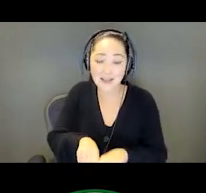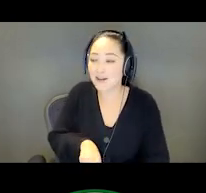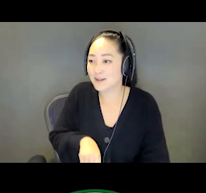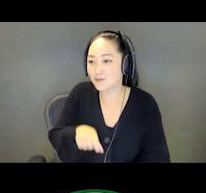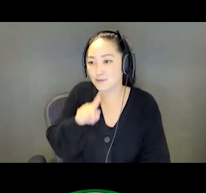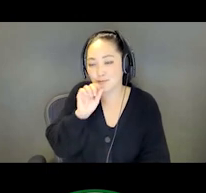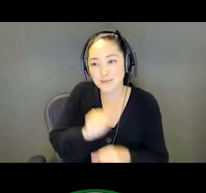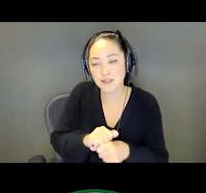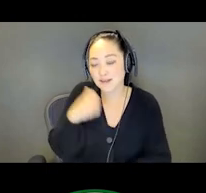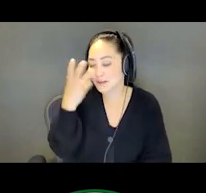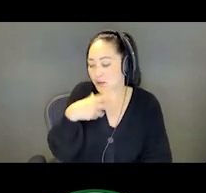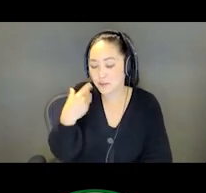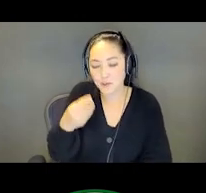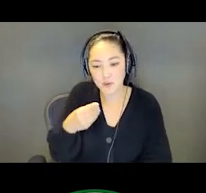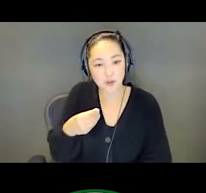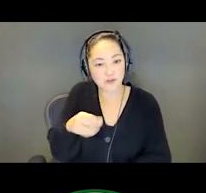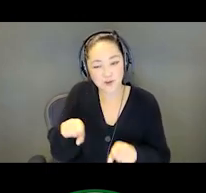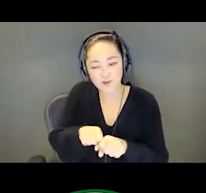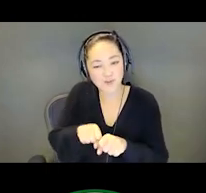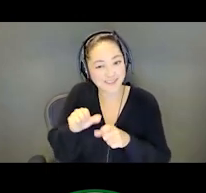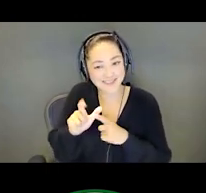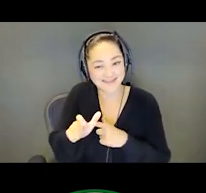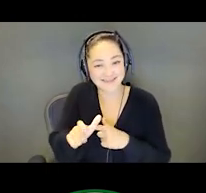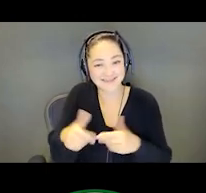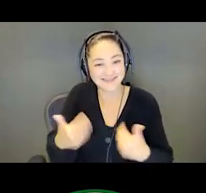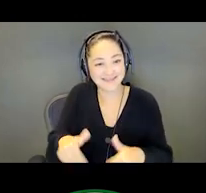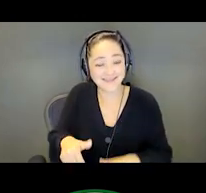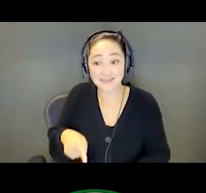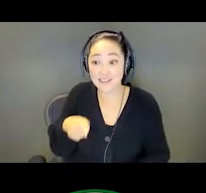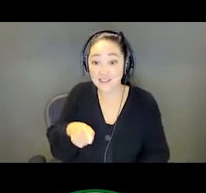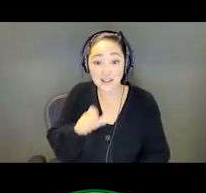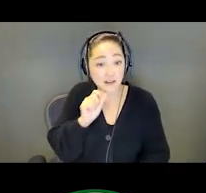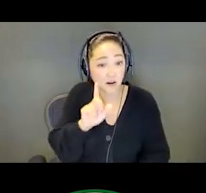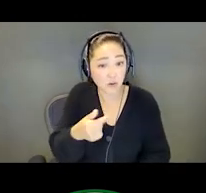Jaxus is more than just a mobility device. It's a tool for social inclusion.